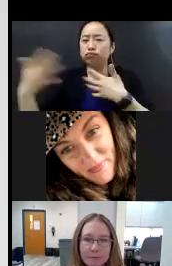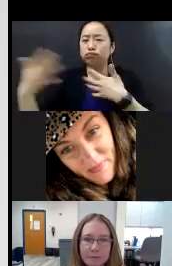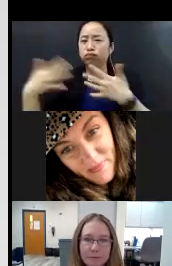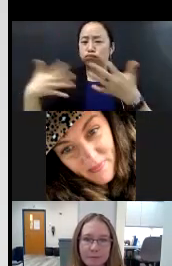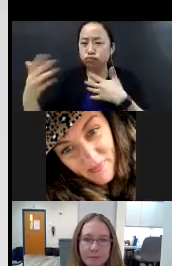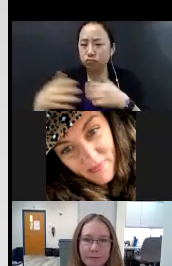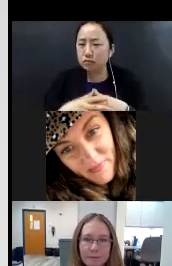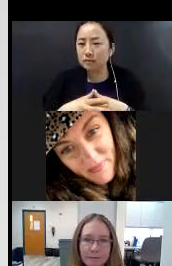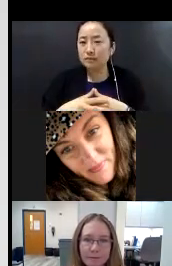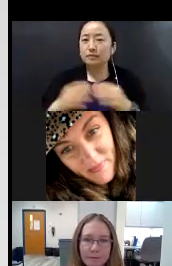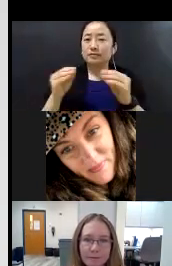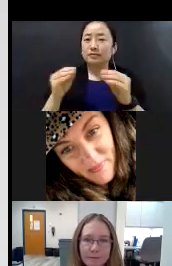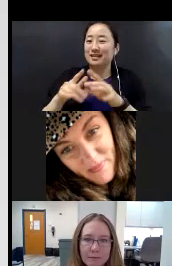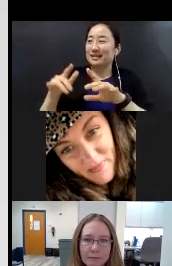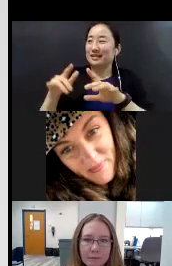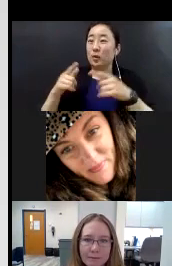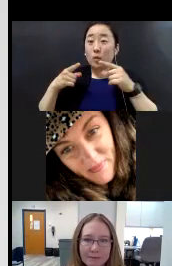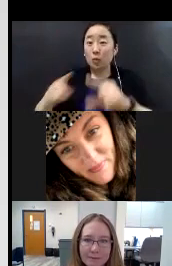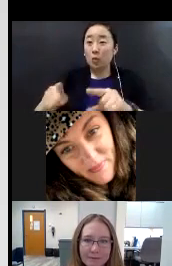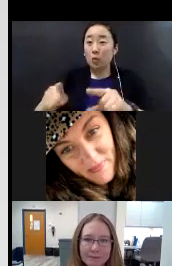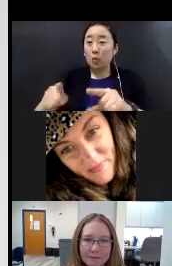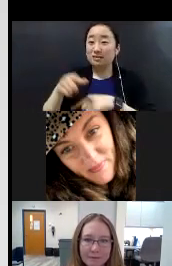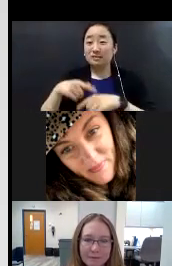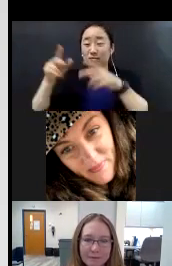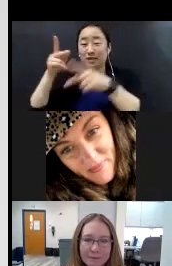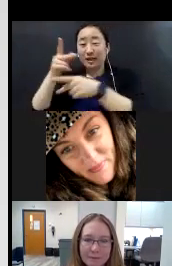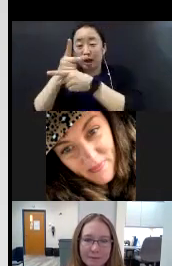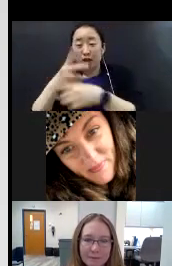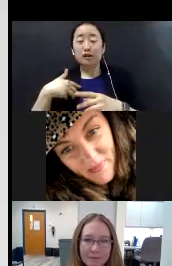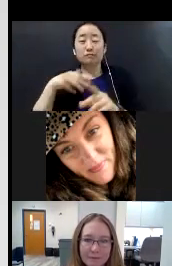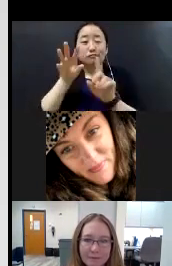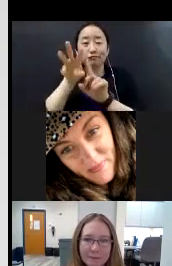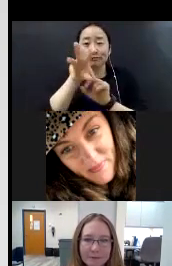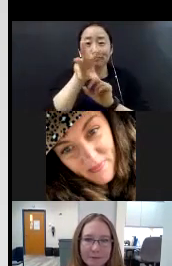WE CAN PROVIDE REAL TIME EDUCATION IN THOSE SPACES. WE CAN PROVIDE RECOMMENDATIONS FOR